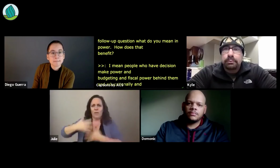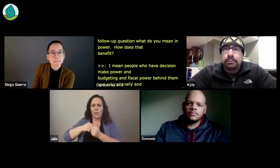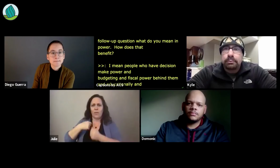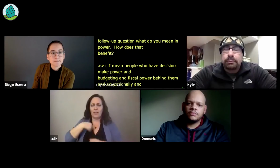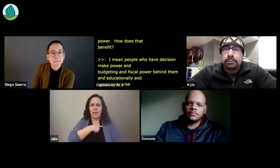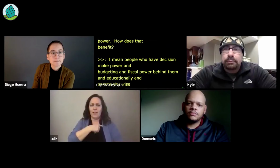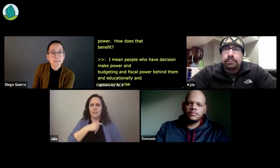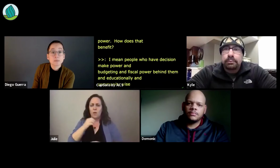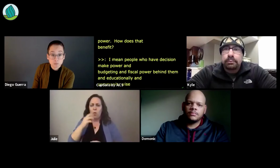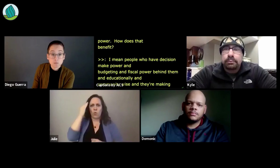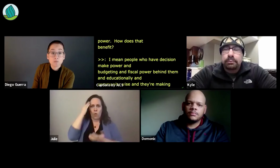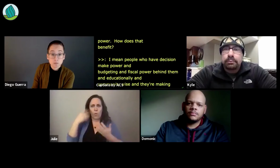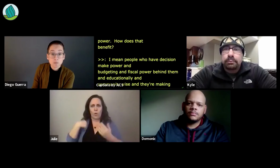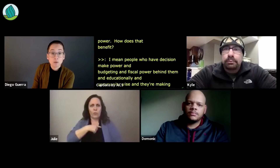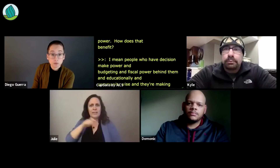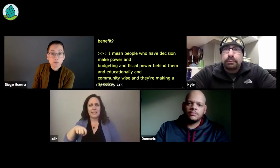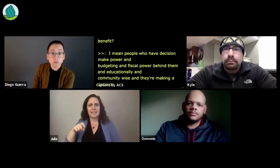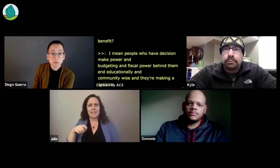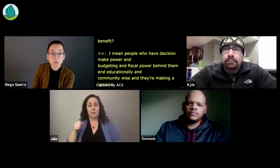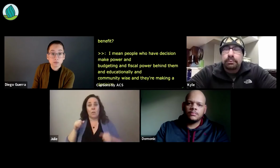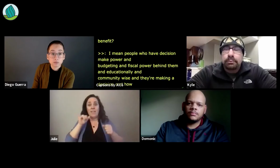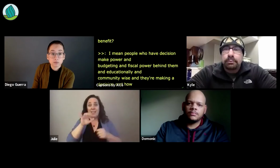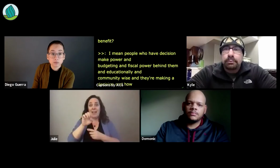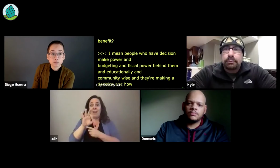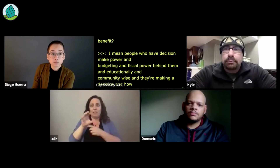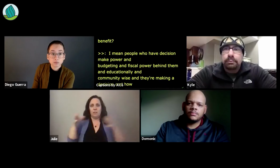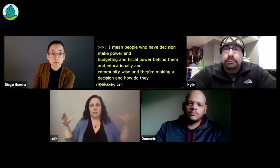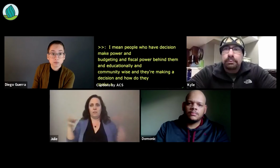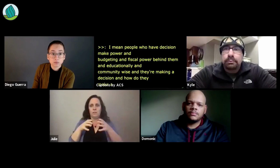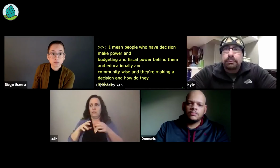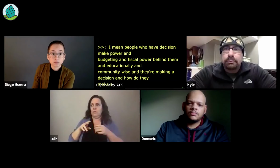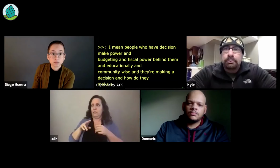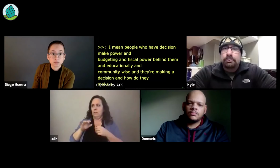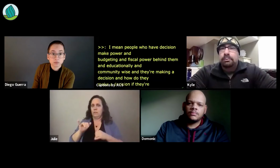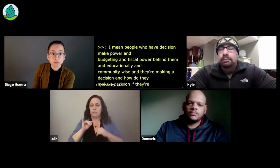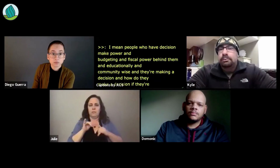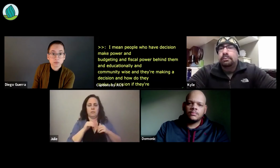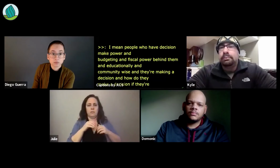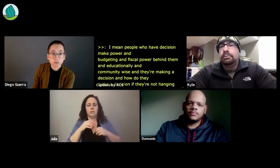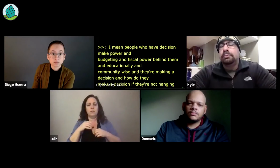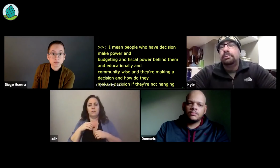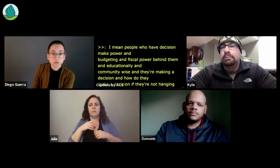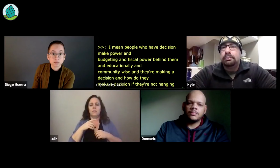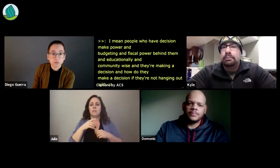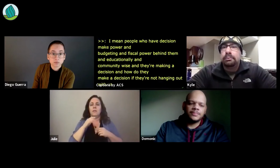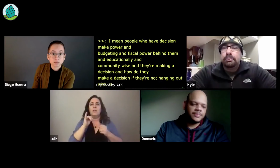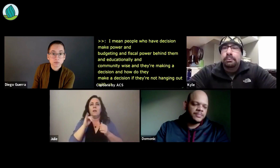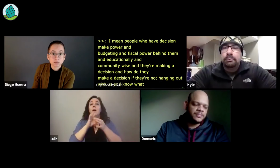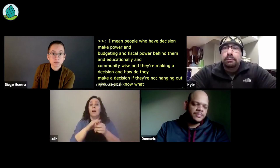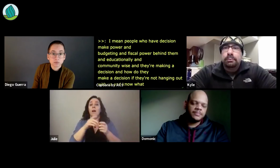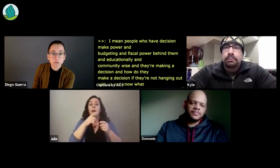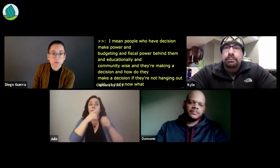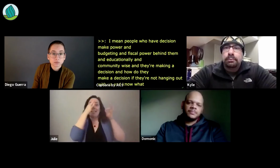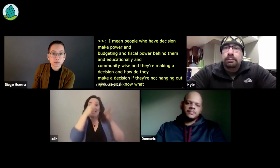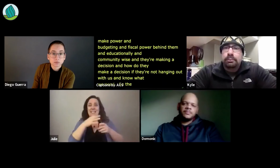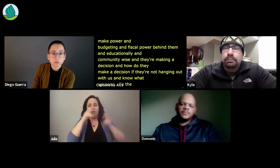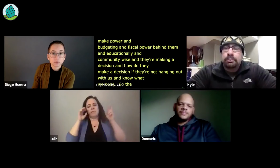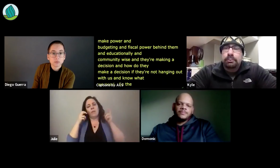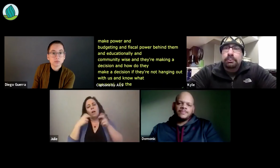hanging out with us, they're not in our community or know what we need? So doing it-- the EFC event-- the Engage for Change event really made that clear,